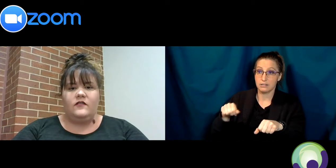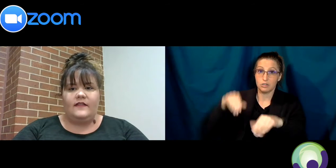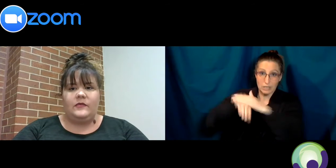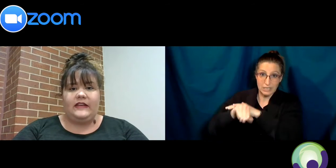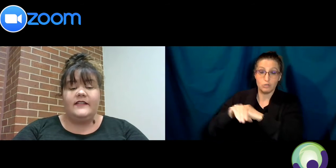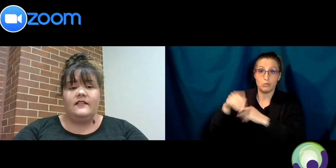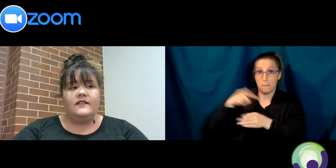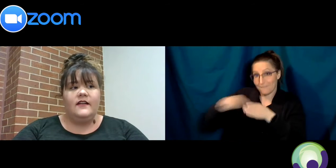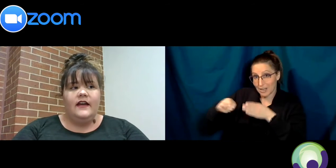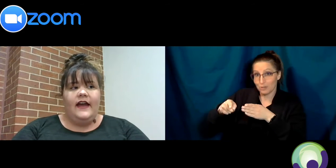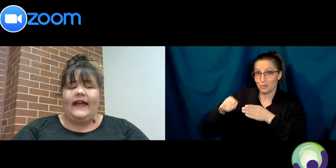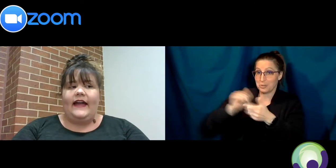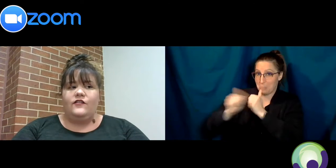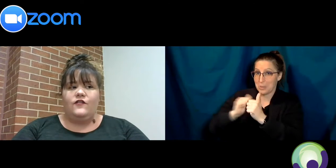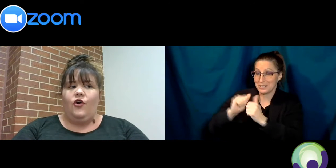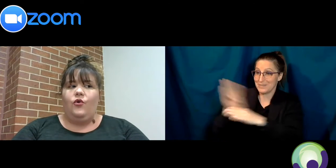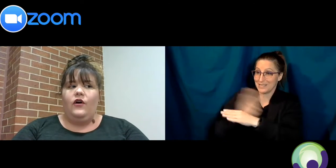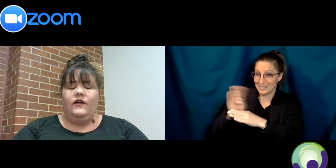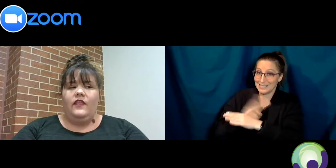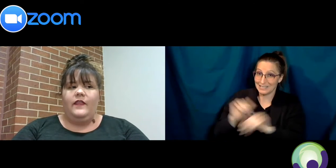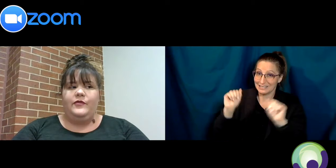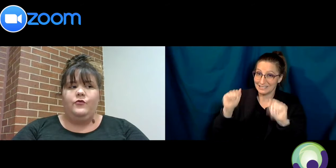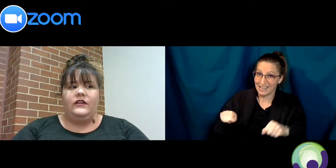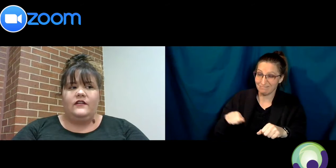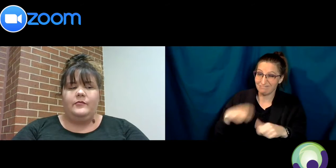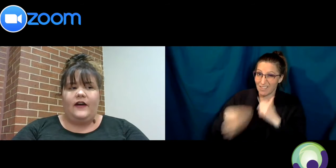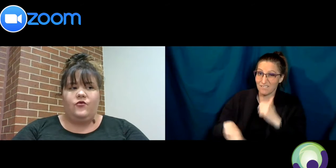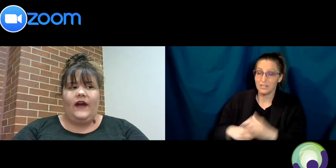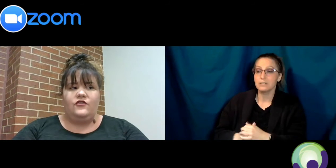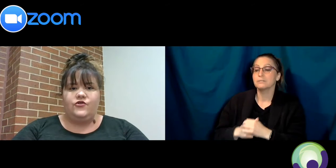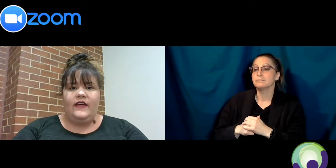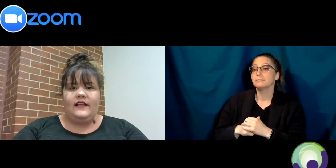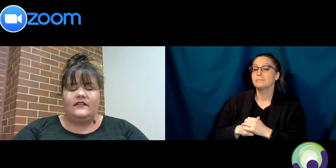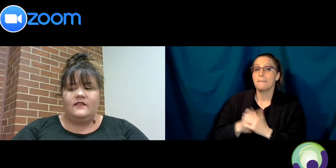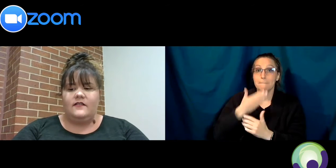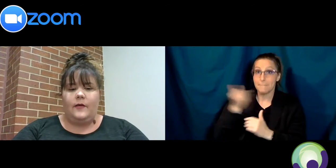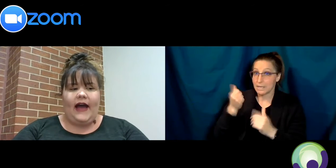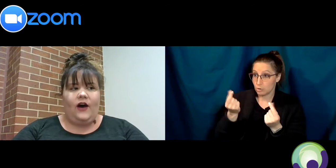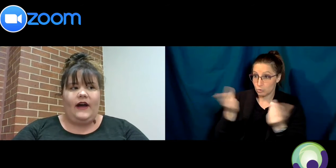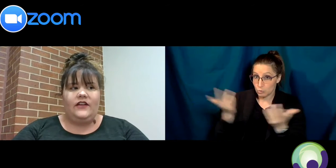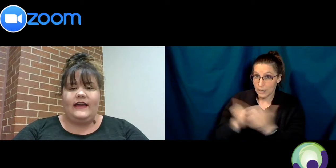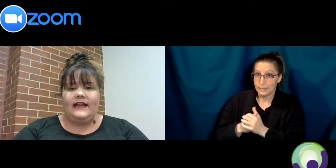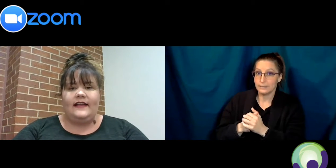as a business and so the really best way to do that is to somehow kind of get in